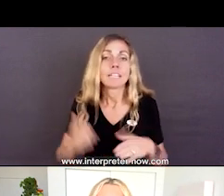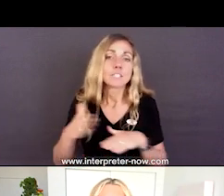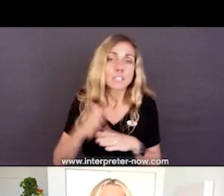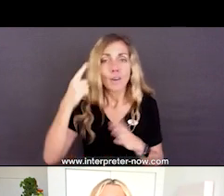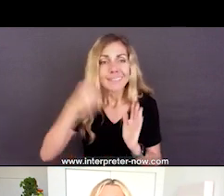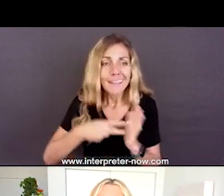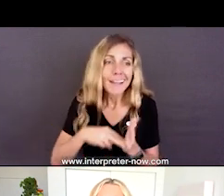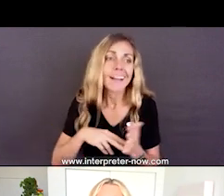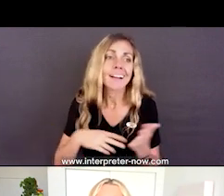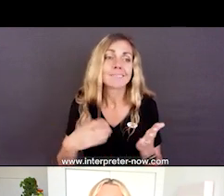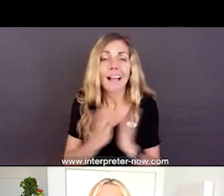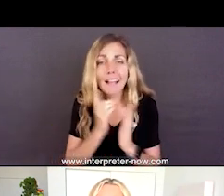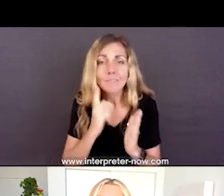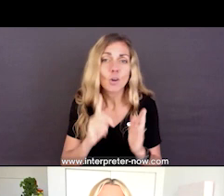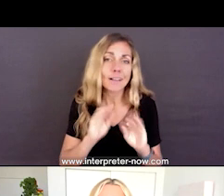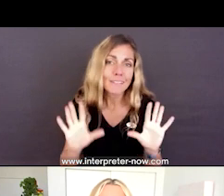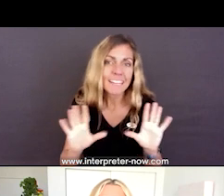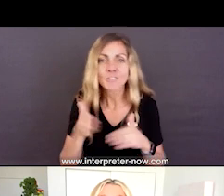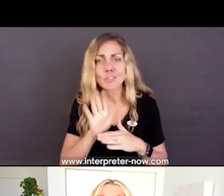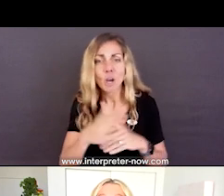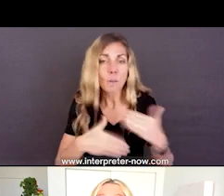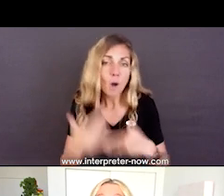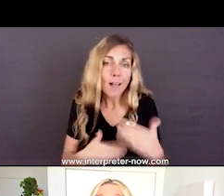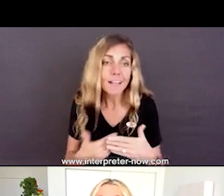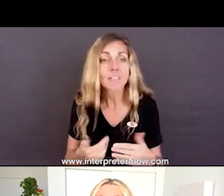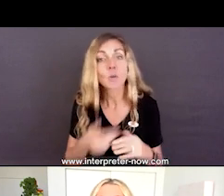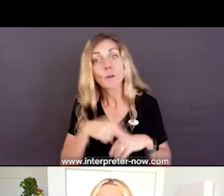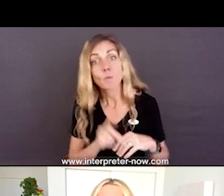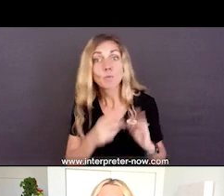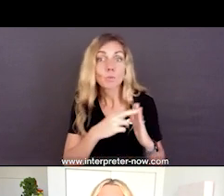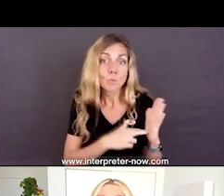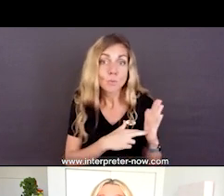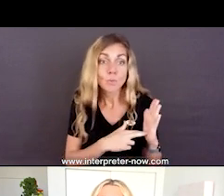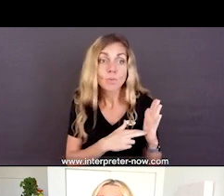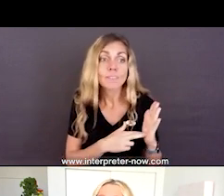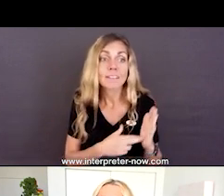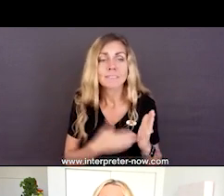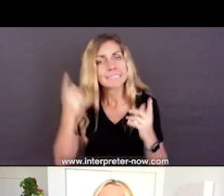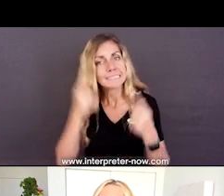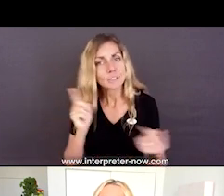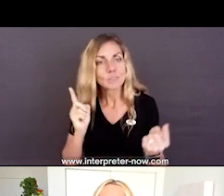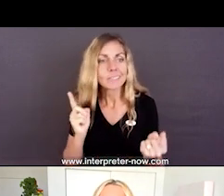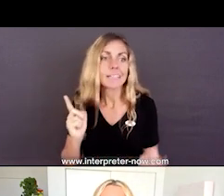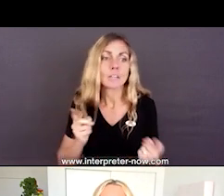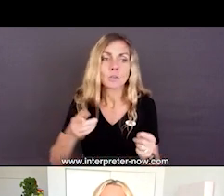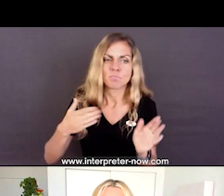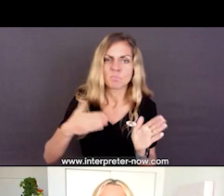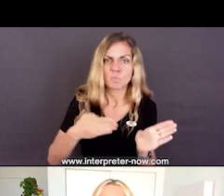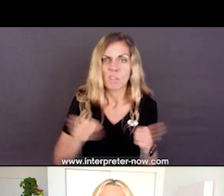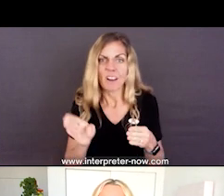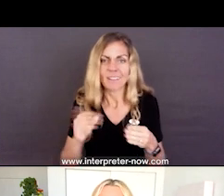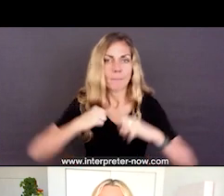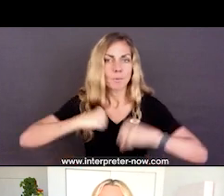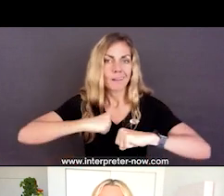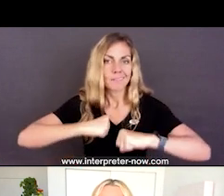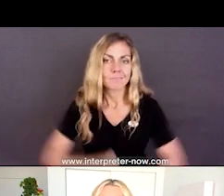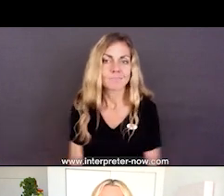process, ask for clarification, refer to the rules or values, disagree, redirect and protect.